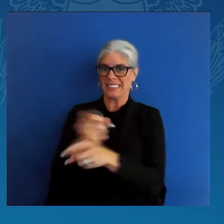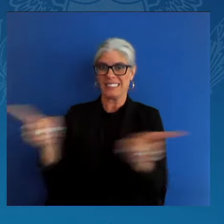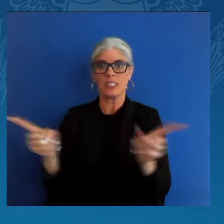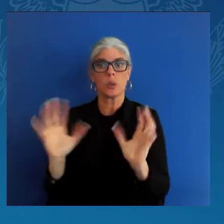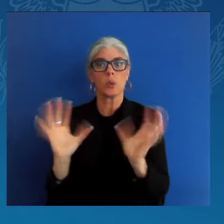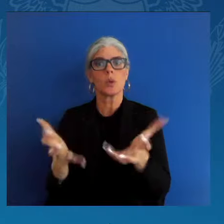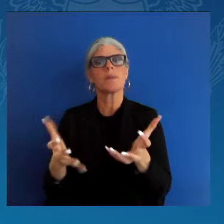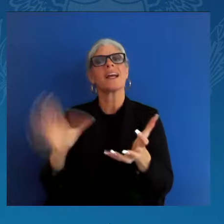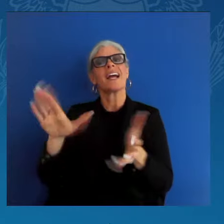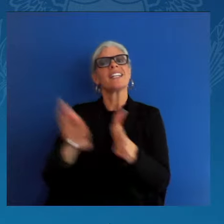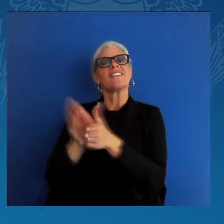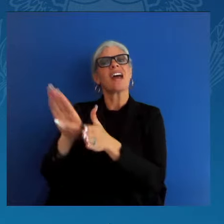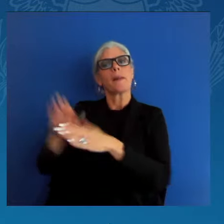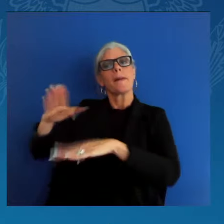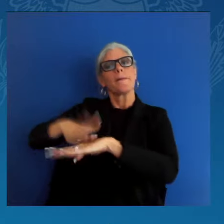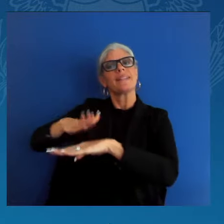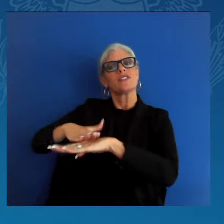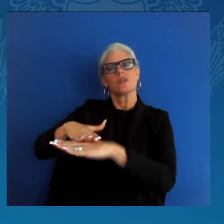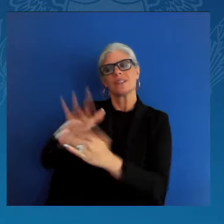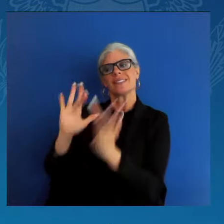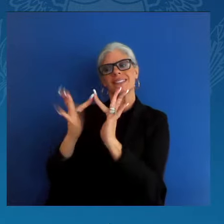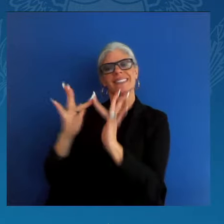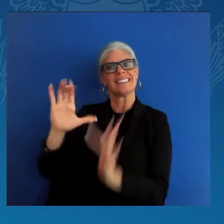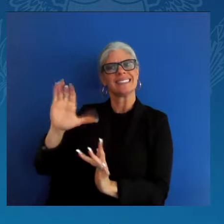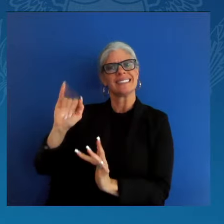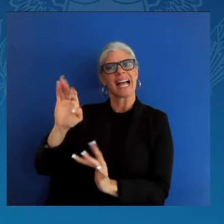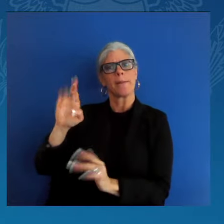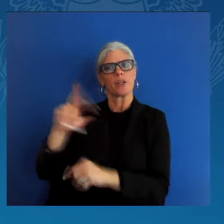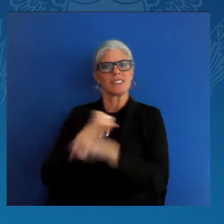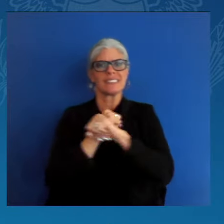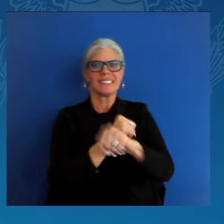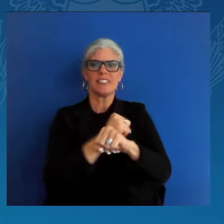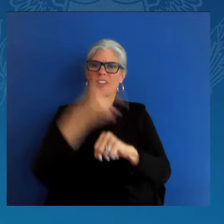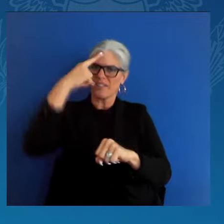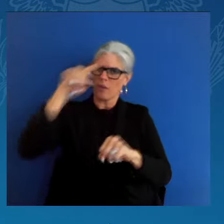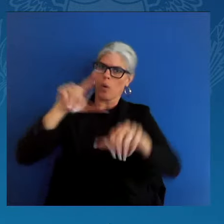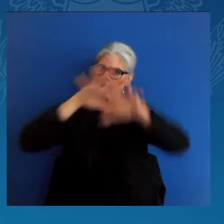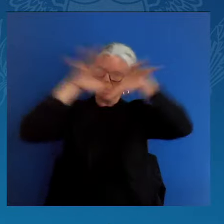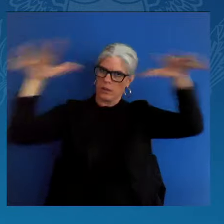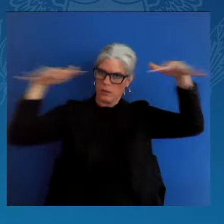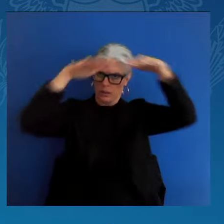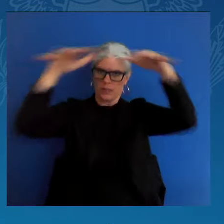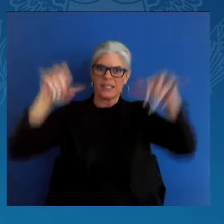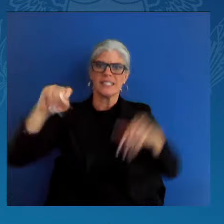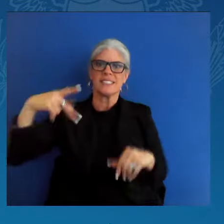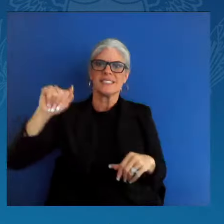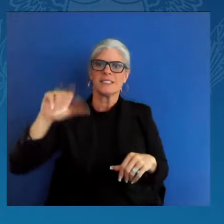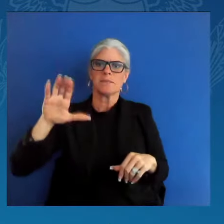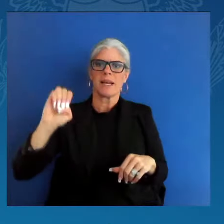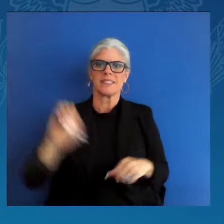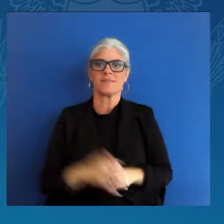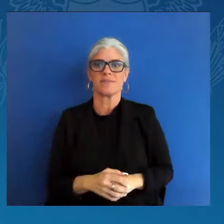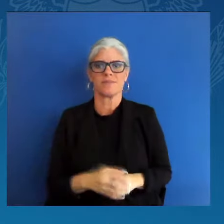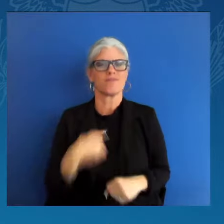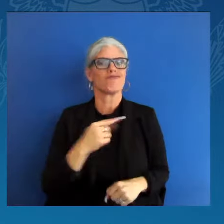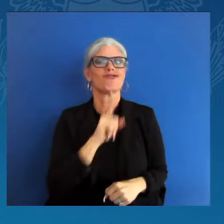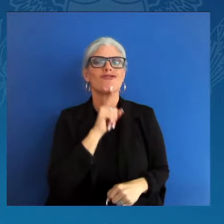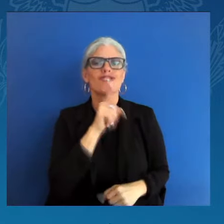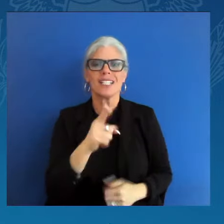Appreciate all of the speakers on this opening panel and or the opening session. And with that, I want to pivot to the next topic